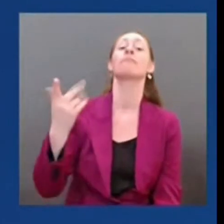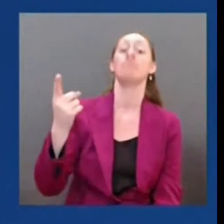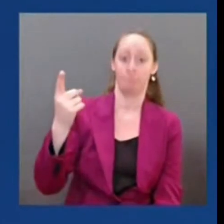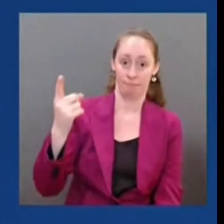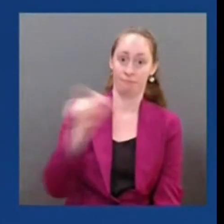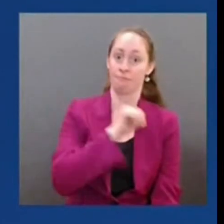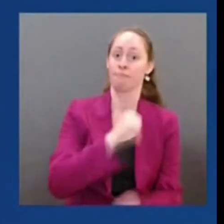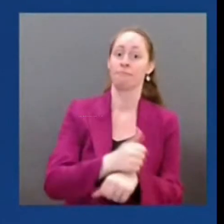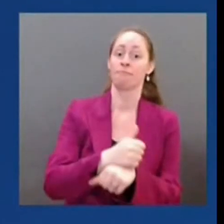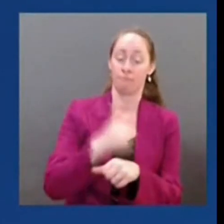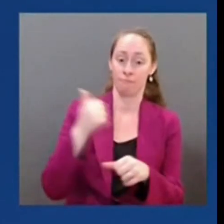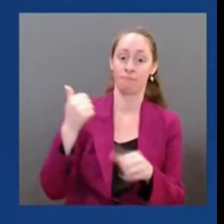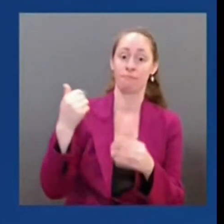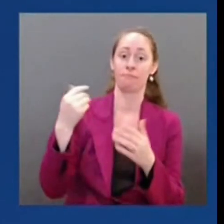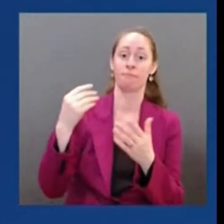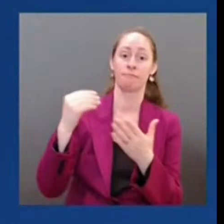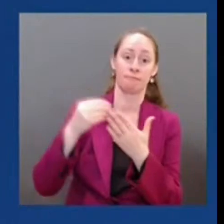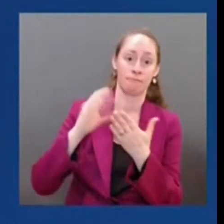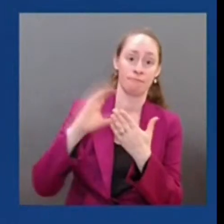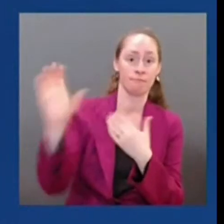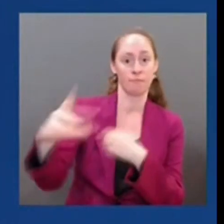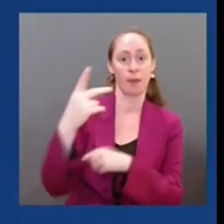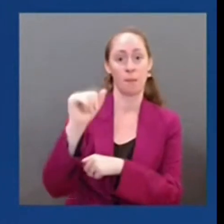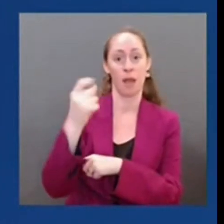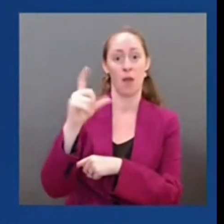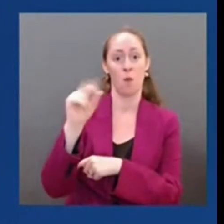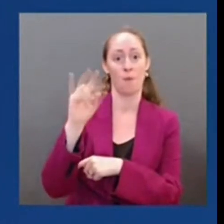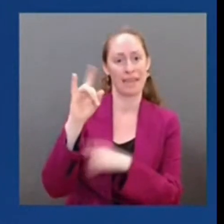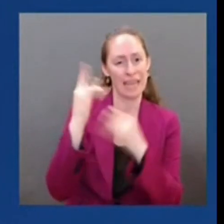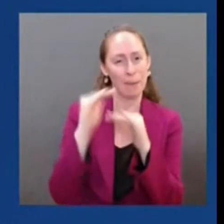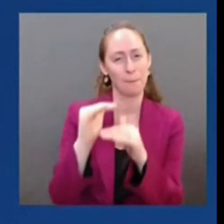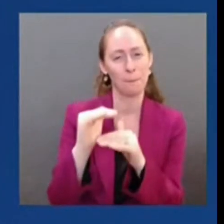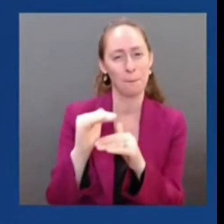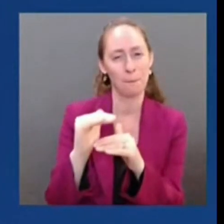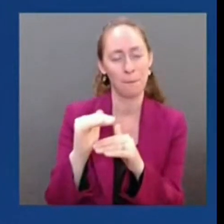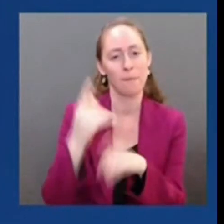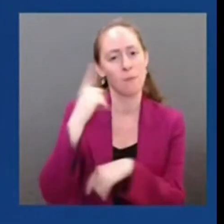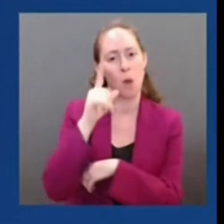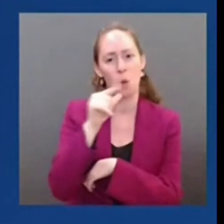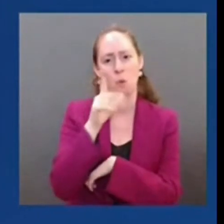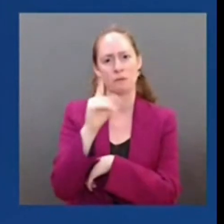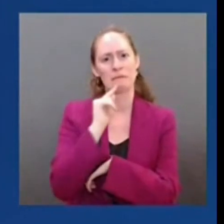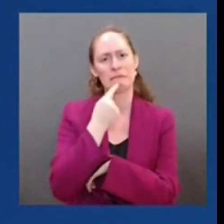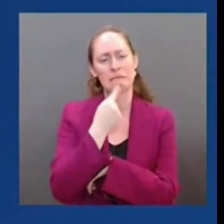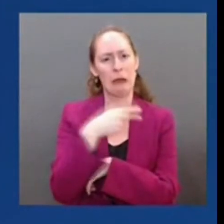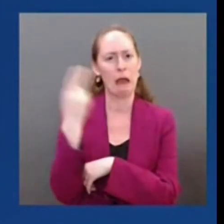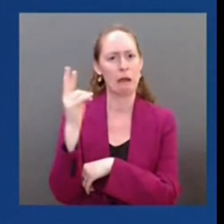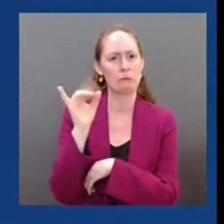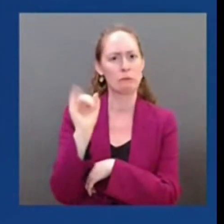WE FIRST GOT AUTHORIZATION FOR AXLOVID, WE HAD LIMITED SUPPLY.